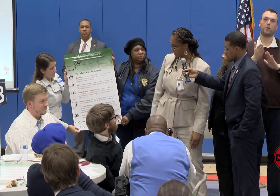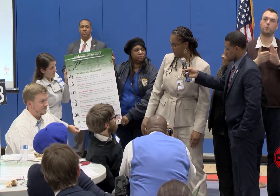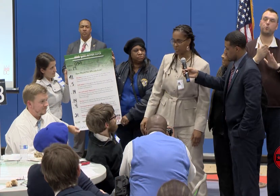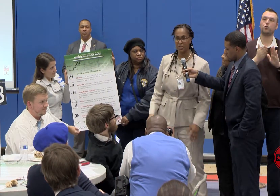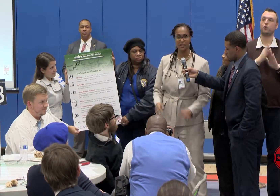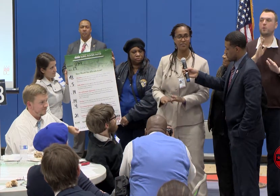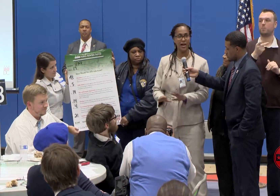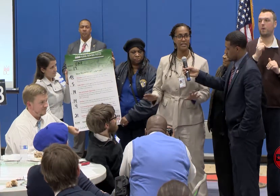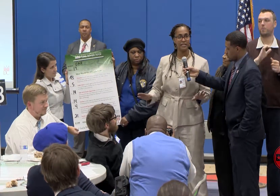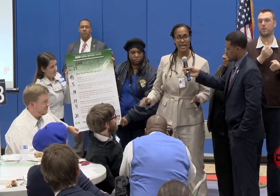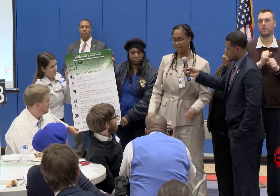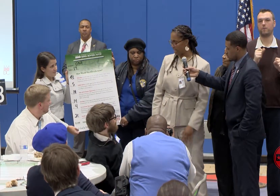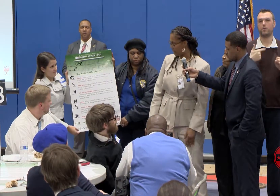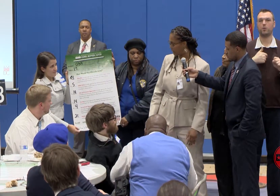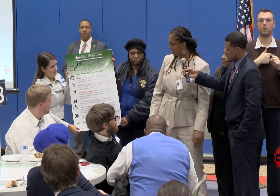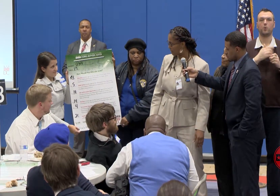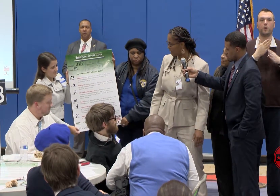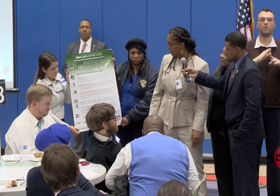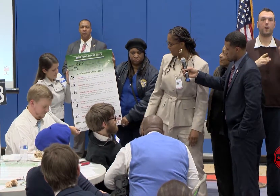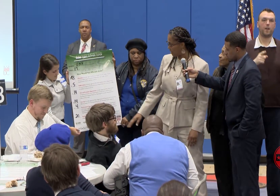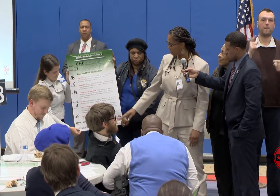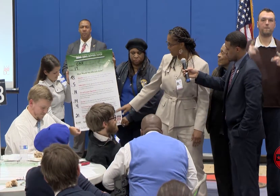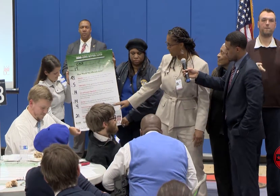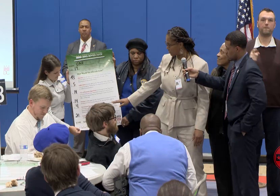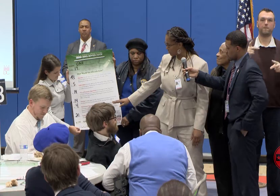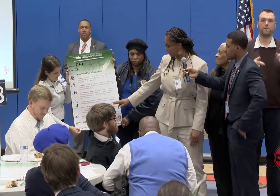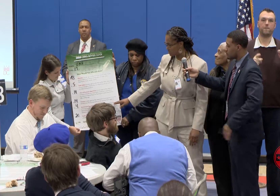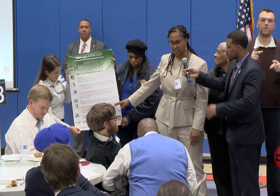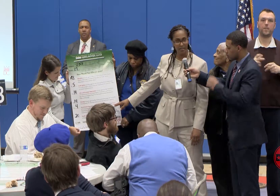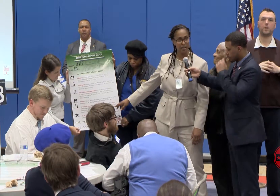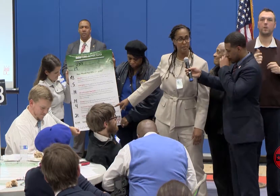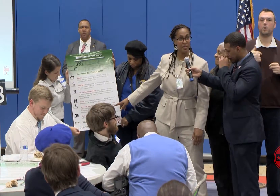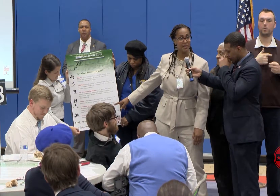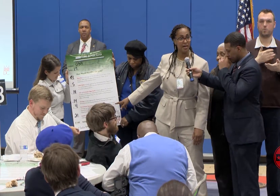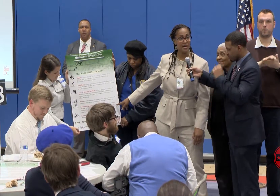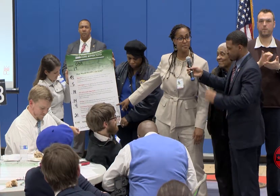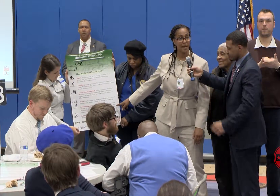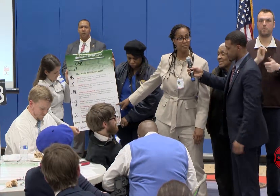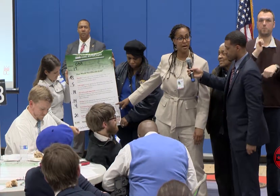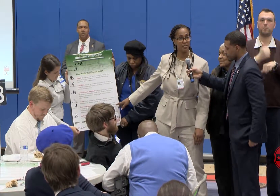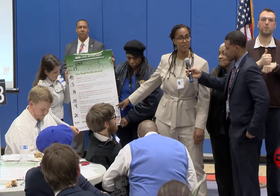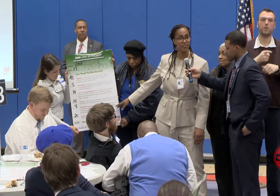SAFETY WE DIVIDED IT HALF AND HALF THERE. WE BELIEVE THAT WE NEED TO IMPLEMENT THE COST BACKED MODEL